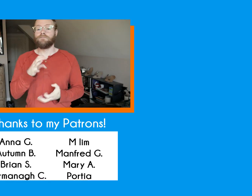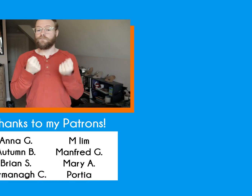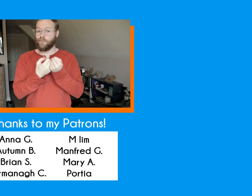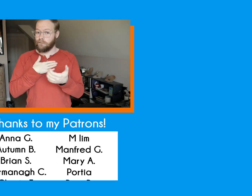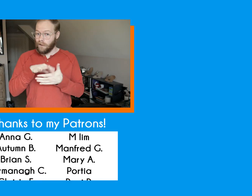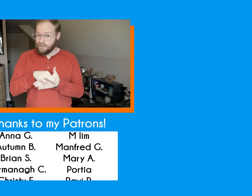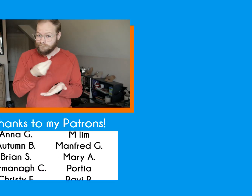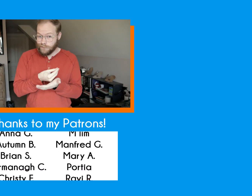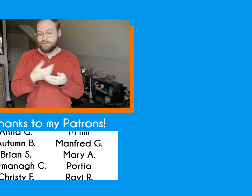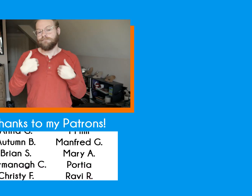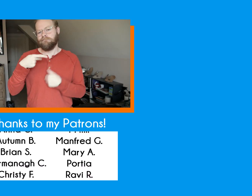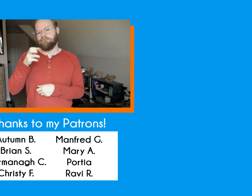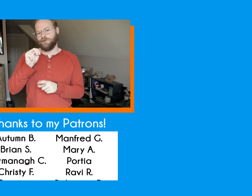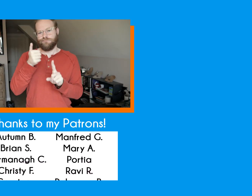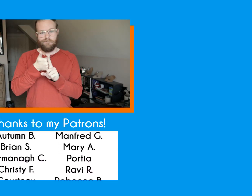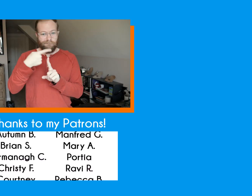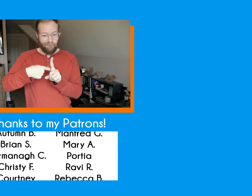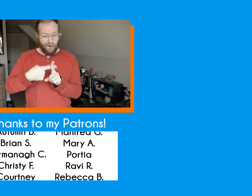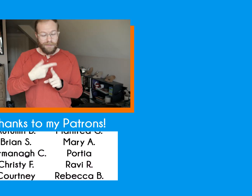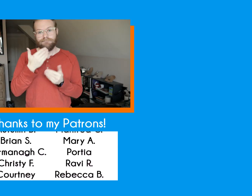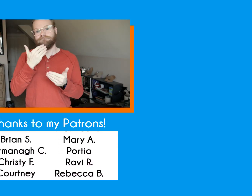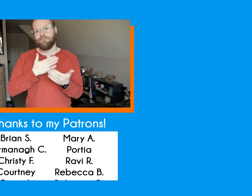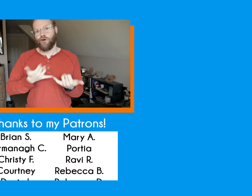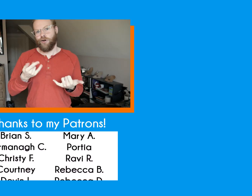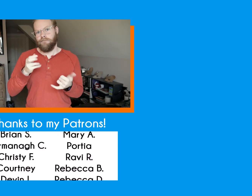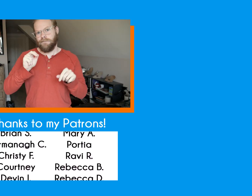If you want to support me, I have Patreon, which is monthly. Thank you to my current Patrons.